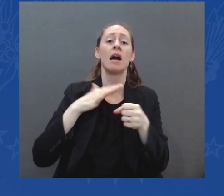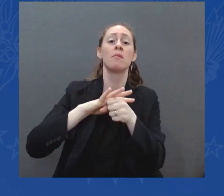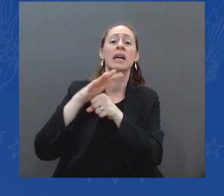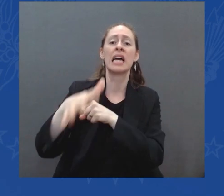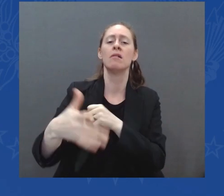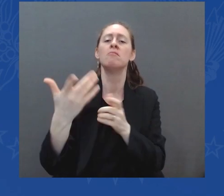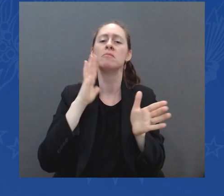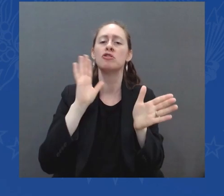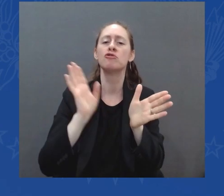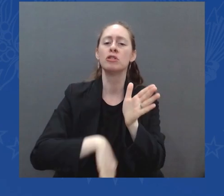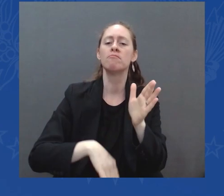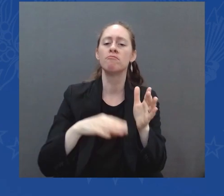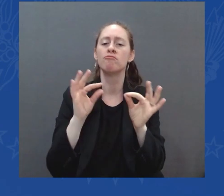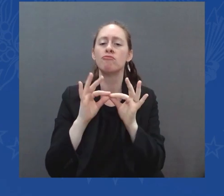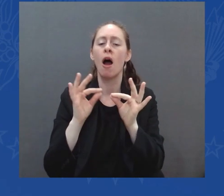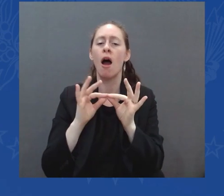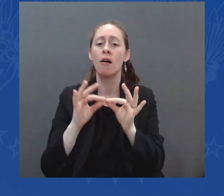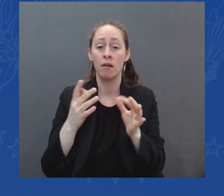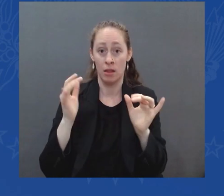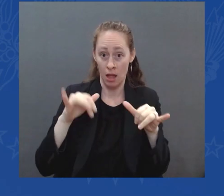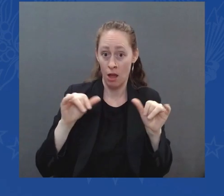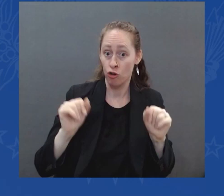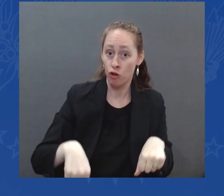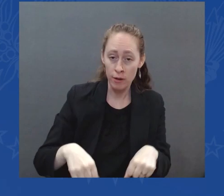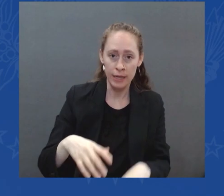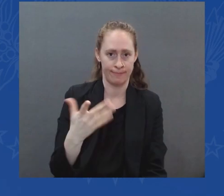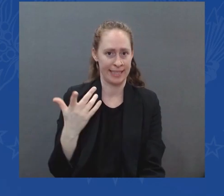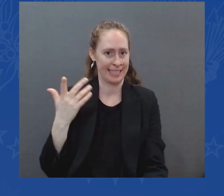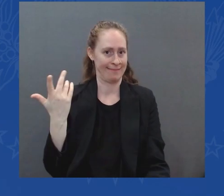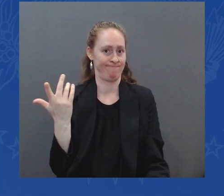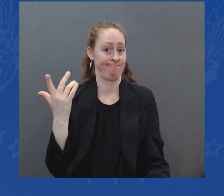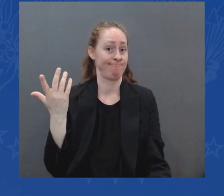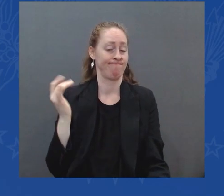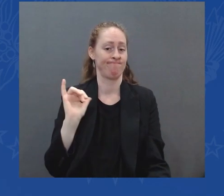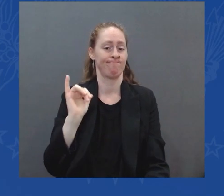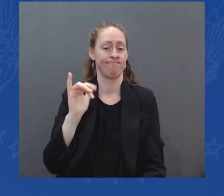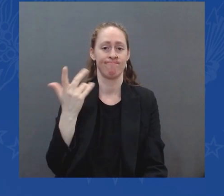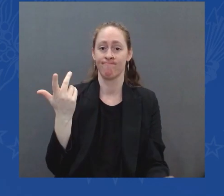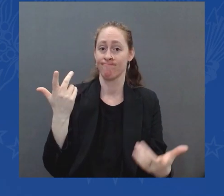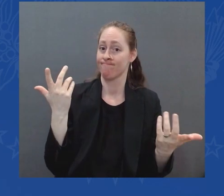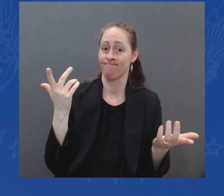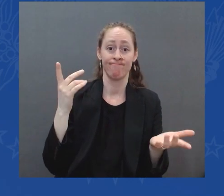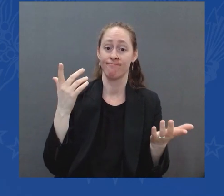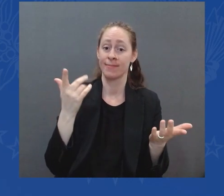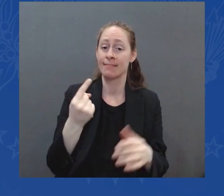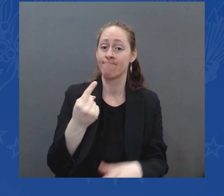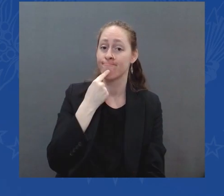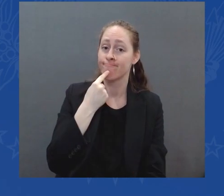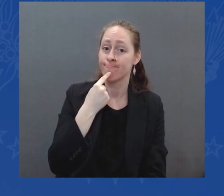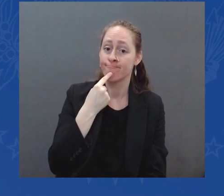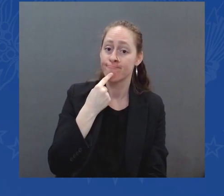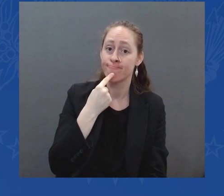sit back, ship those profits to their investors, and -- while American families struggle to make ends meet.